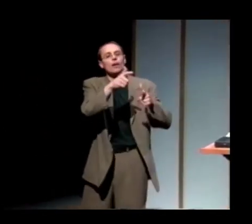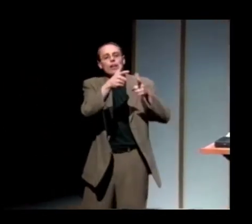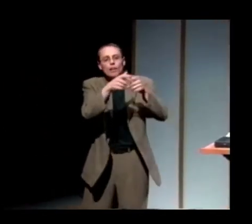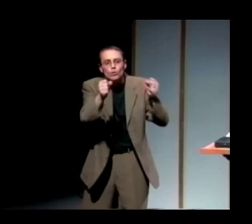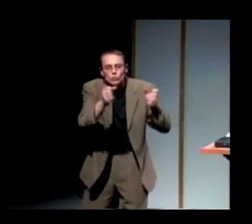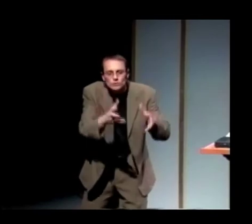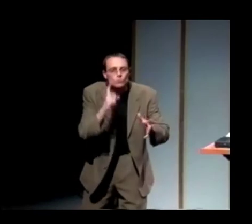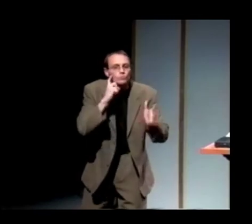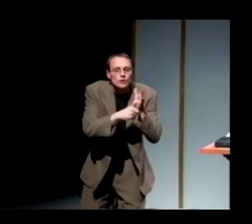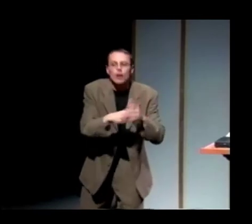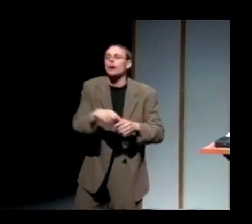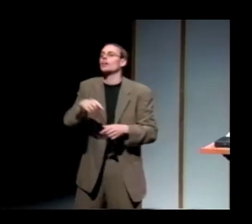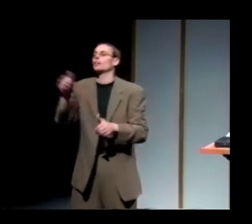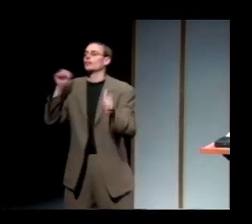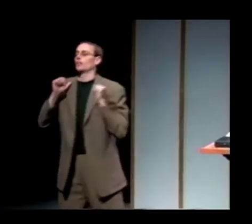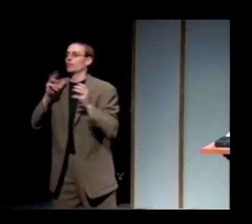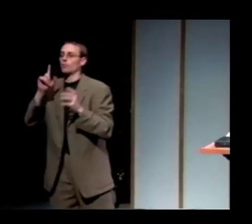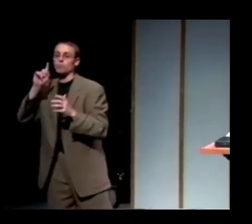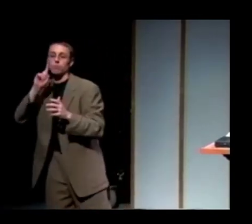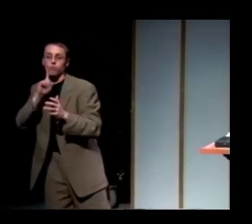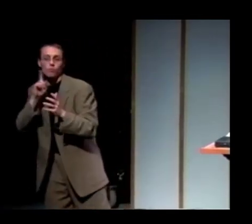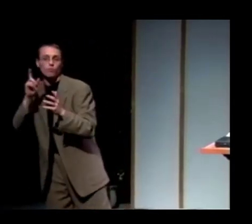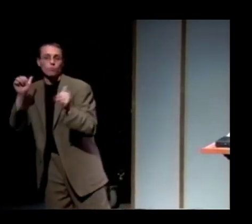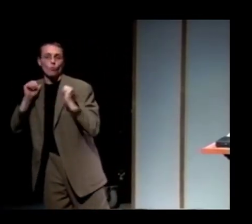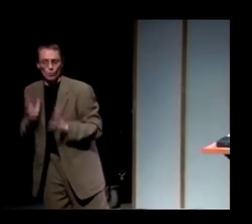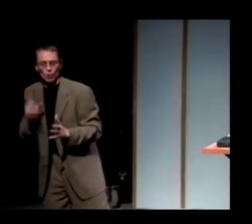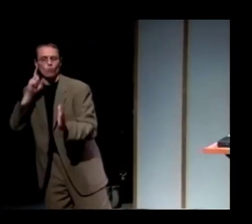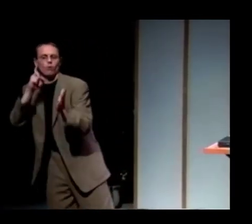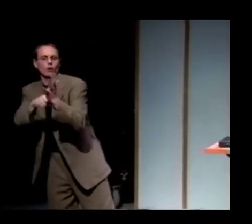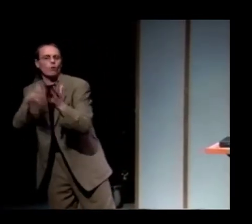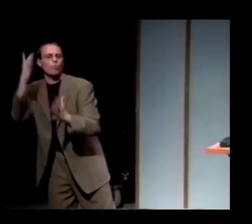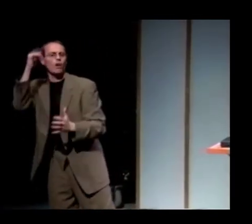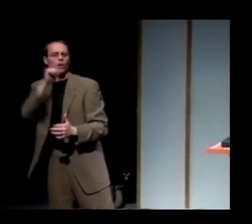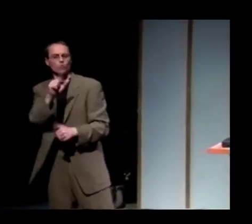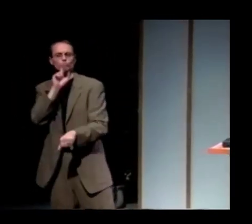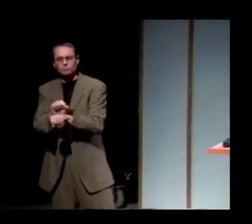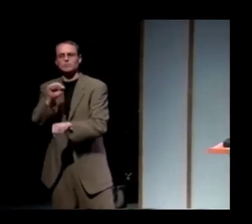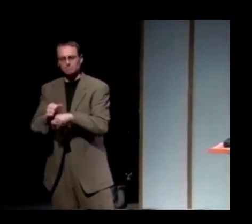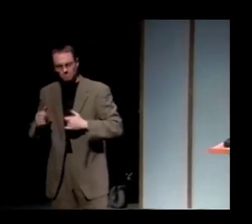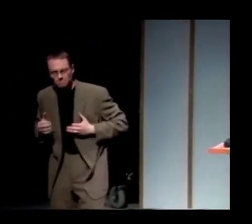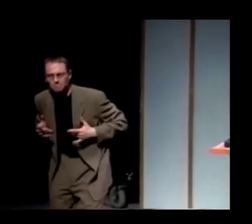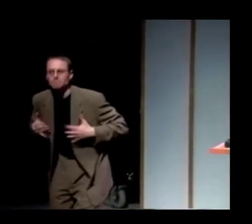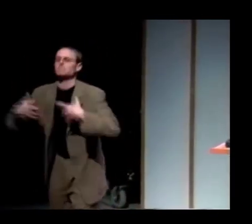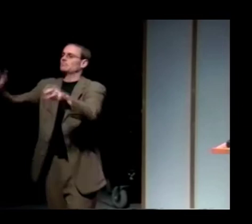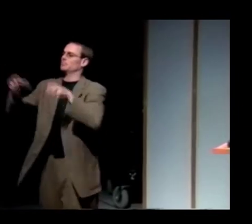SO WHAT STOKOE ALREADY REALIZED LINGUISTS ARE STARTING TO ANALYZE AND PERFORMERS ALREADY KNEW